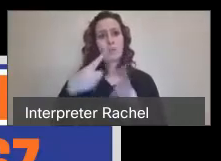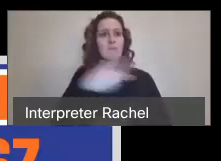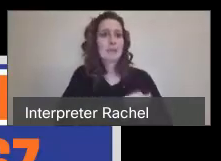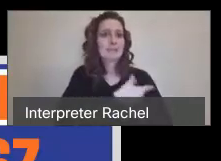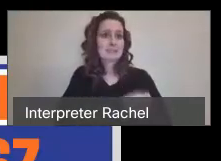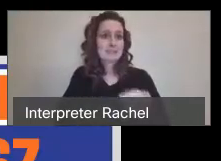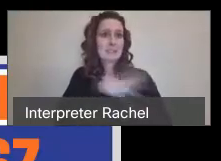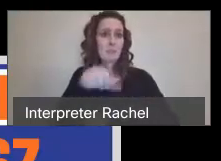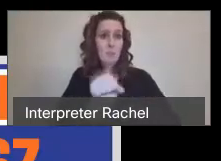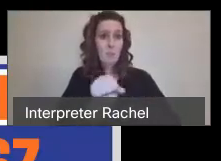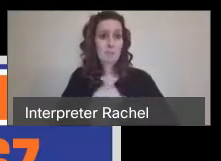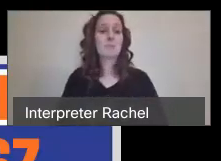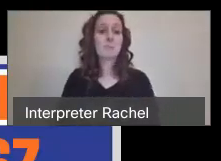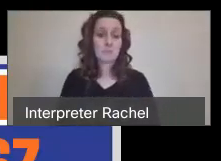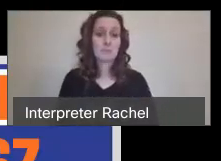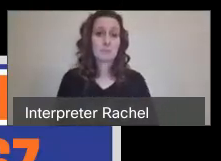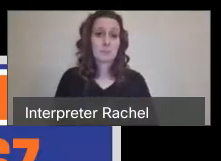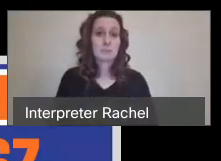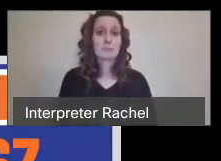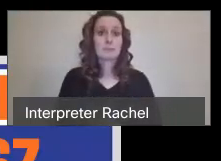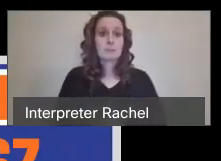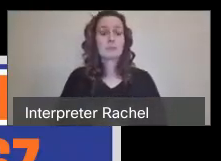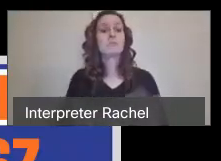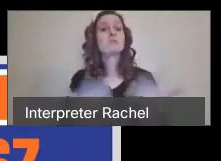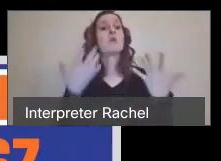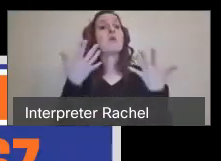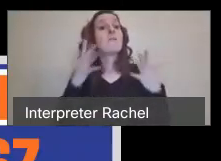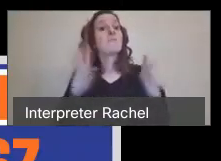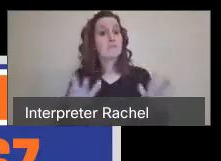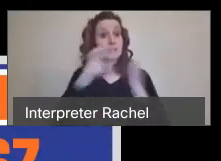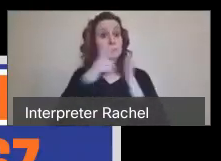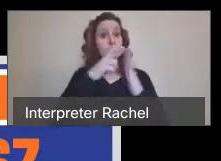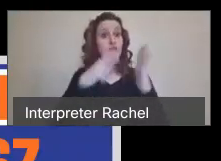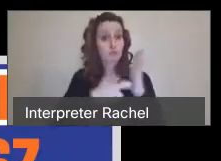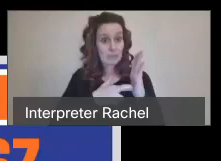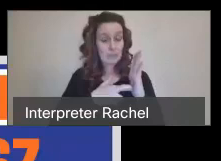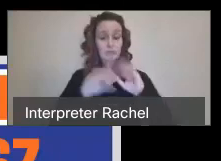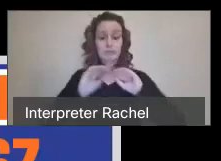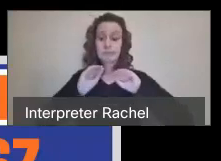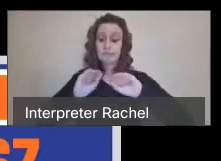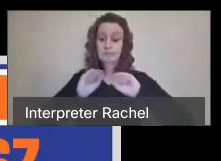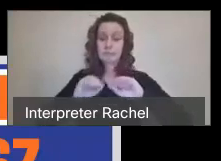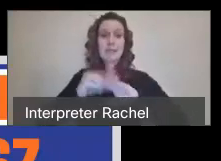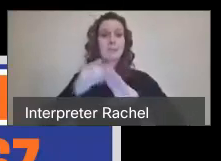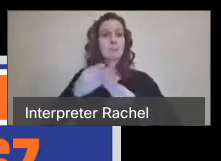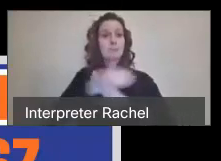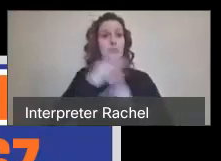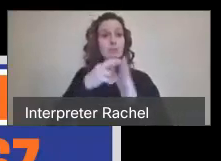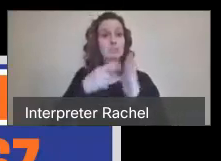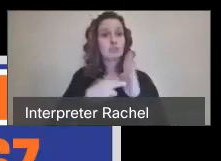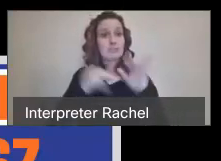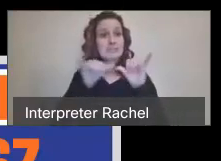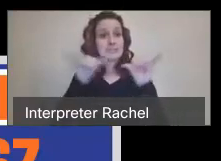appointment. Once a registrant's information is in our pre-registration system, it will be placed in line